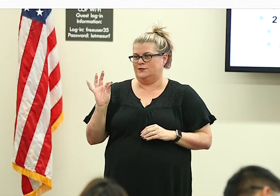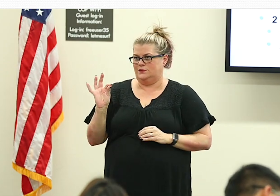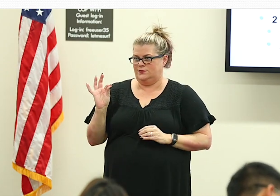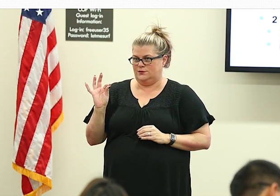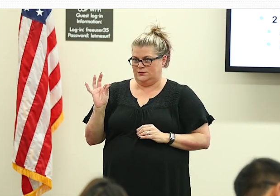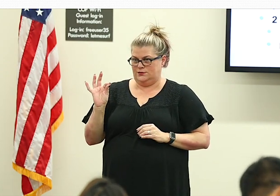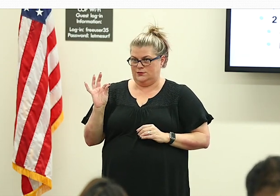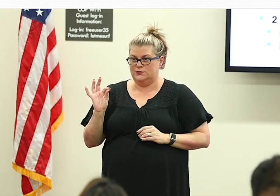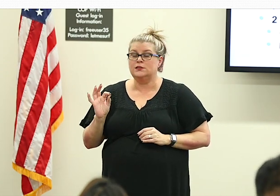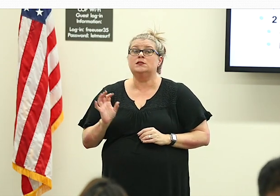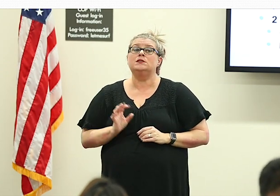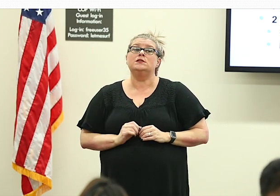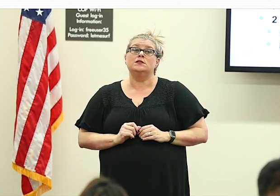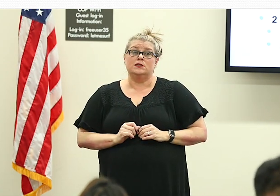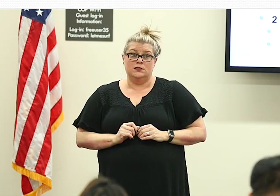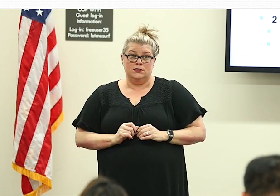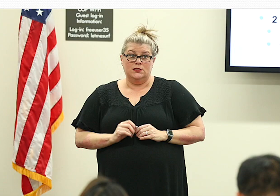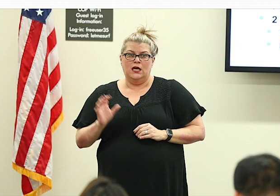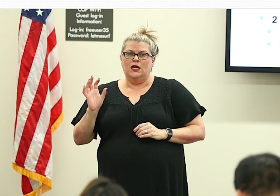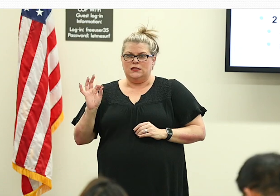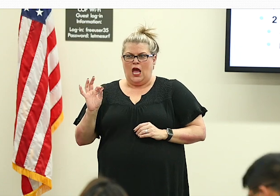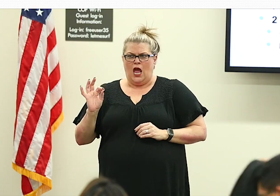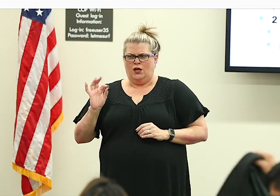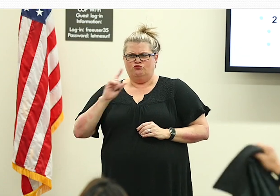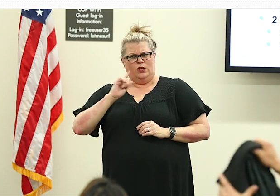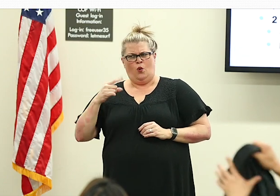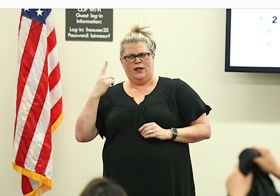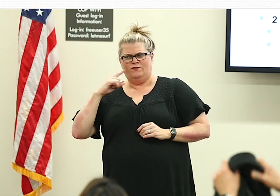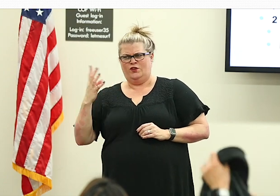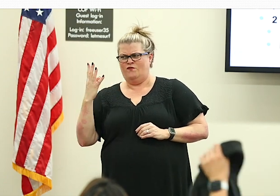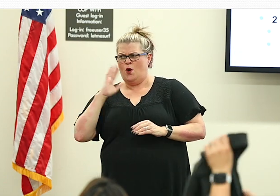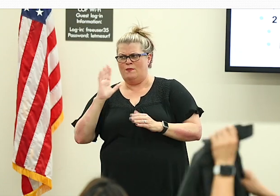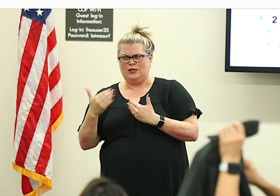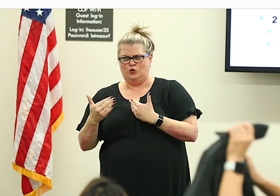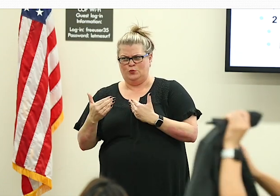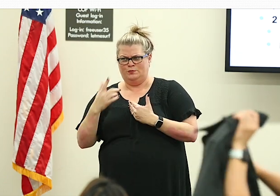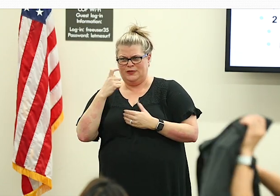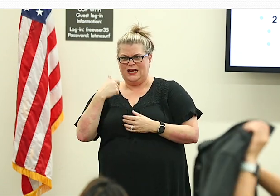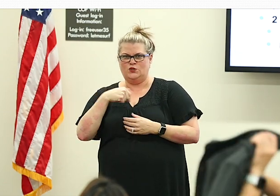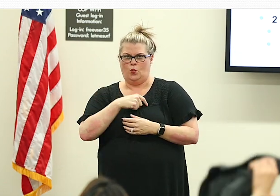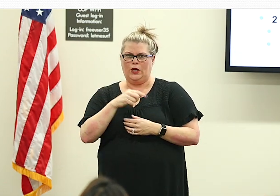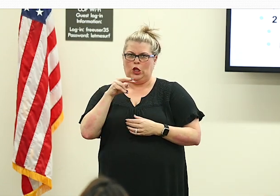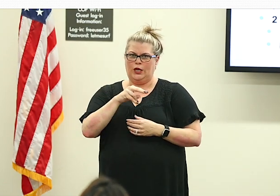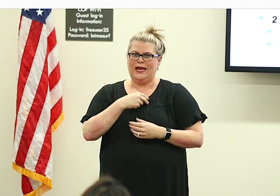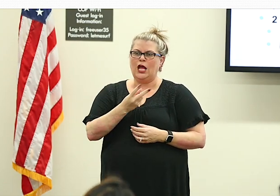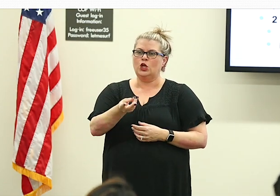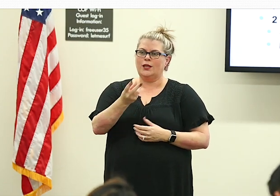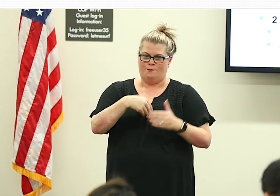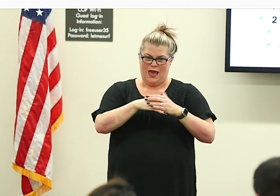Nine is for the four-bedroom because we look at a maximum of two people per bedroom, plus one.